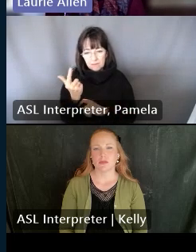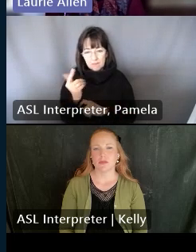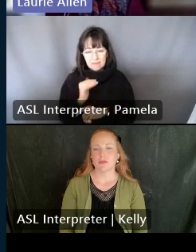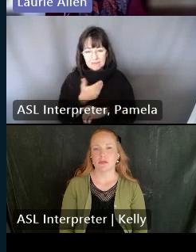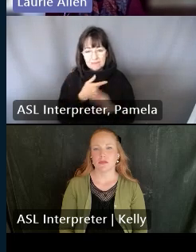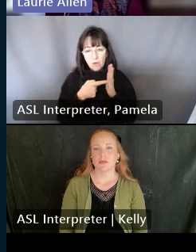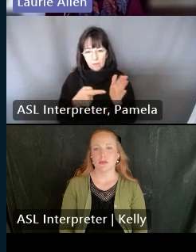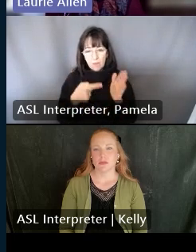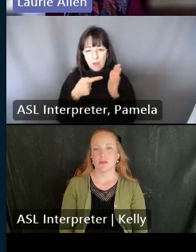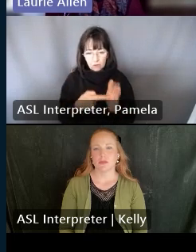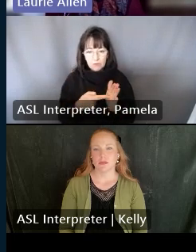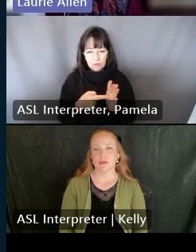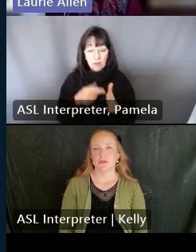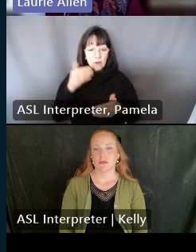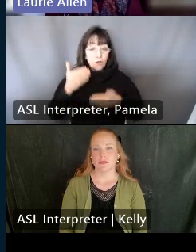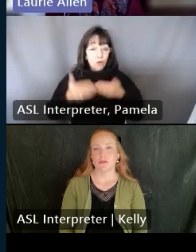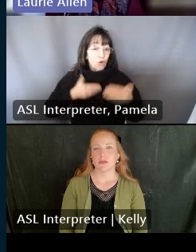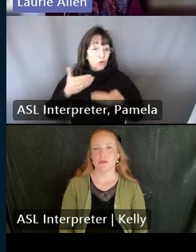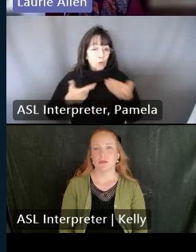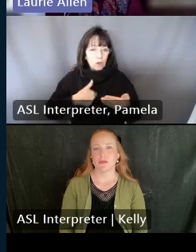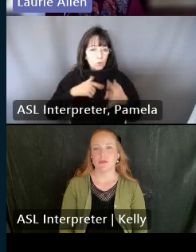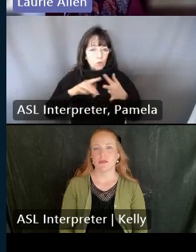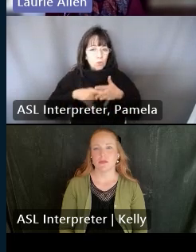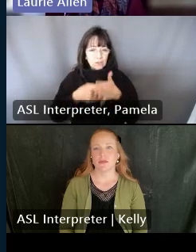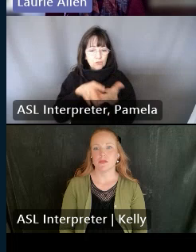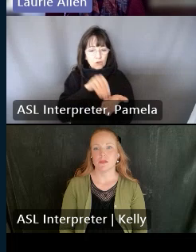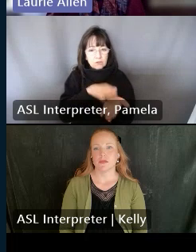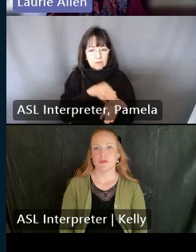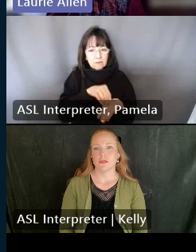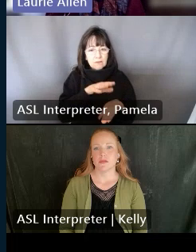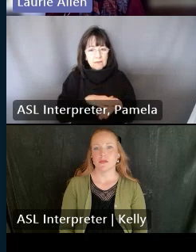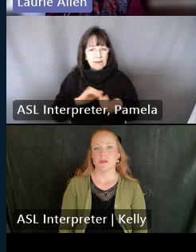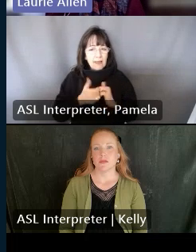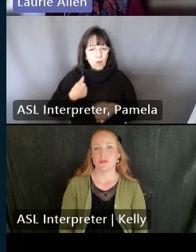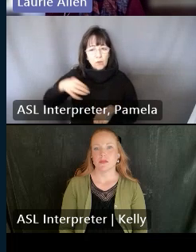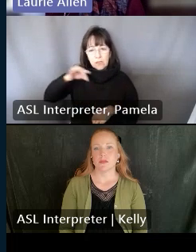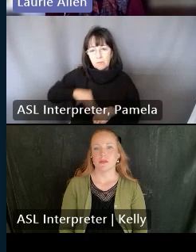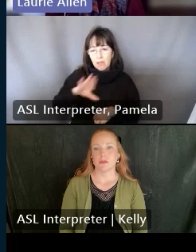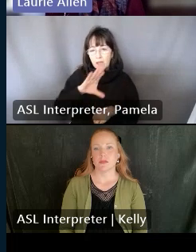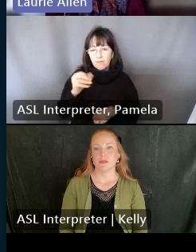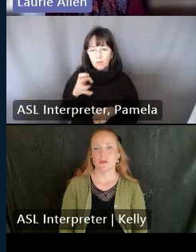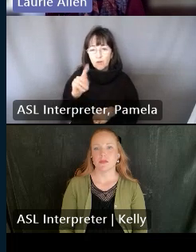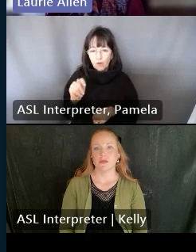we started documenting how we were benefiting from using Copilot. And I'll give you a few examples. I've got a colleague,